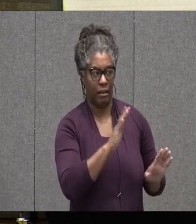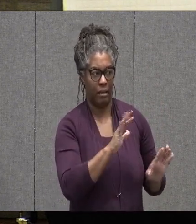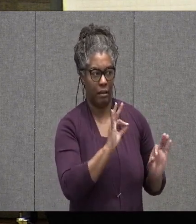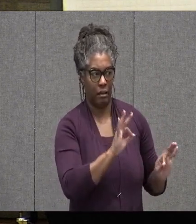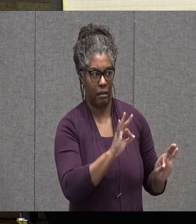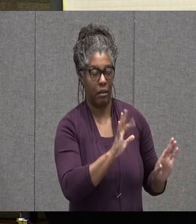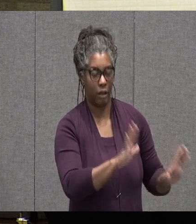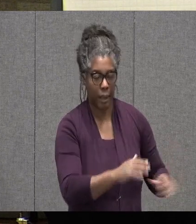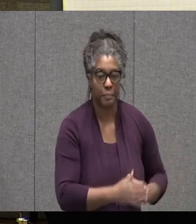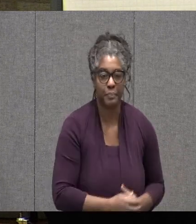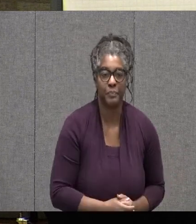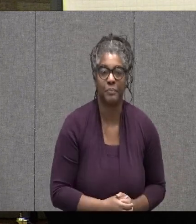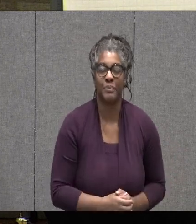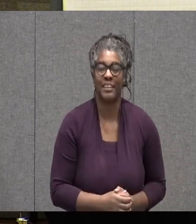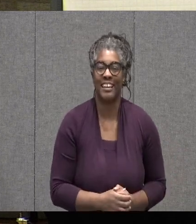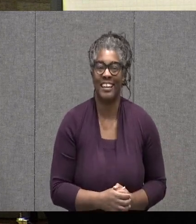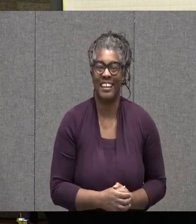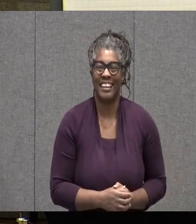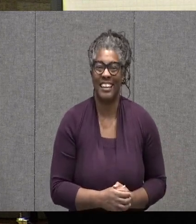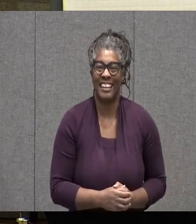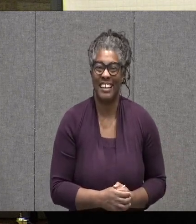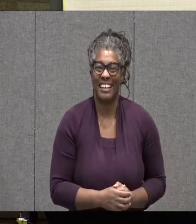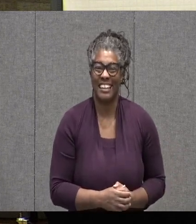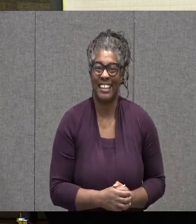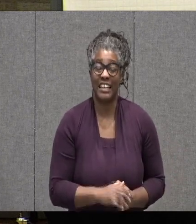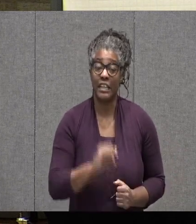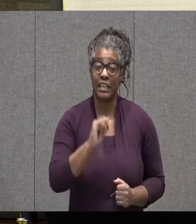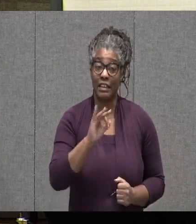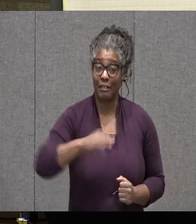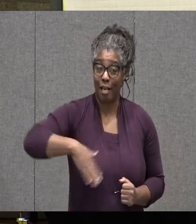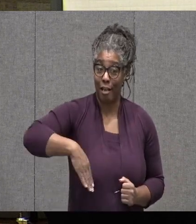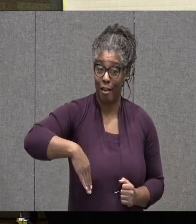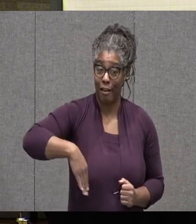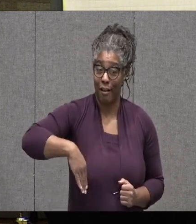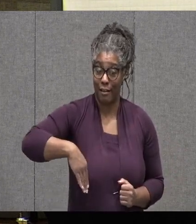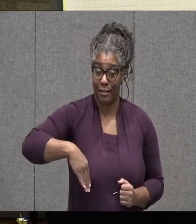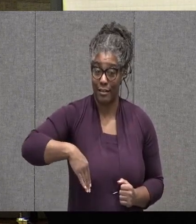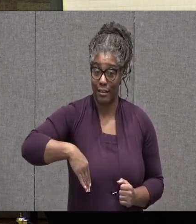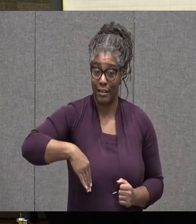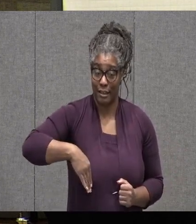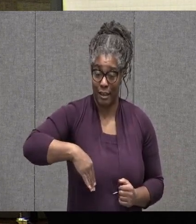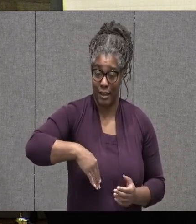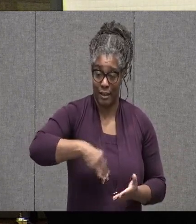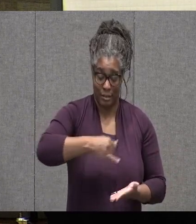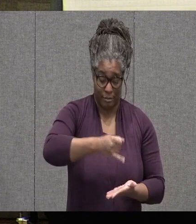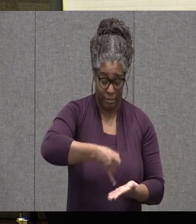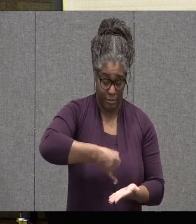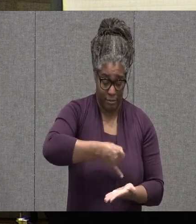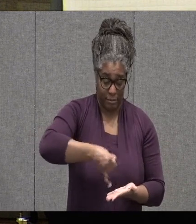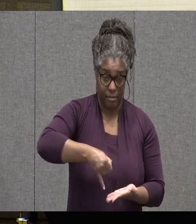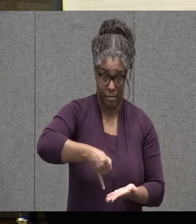If you don't have this drawn on a piece of paper already don't worry about it. Take a minute to draw our model.